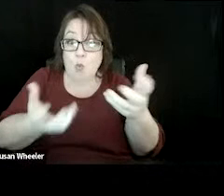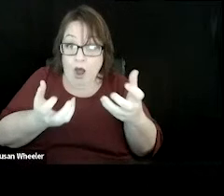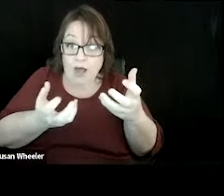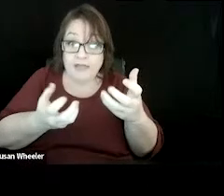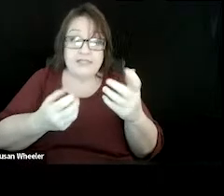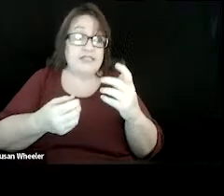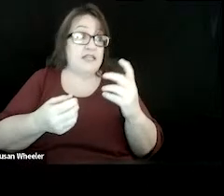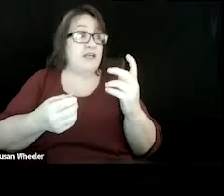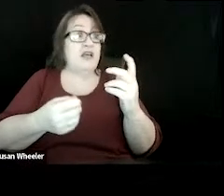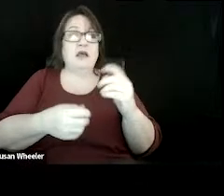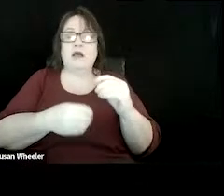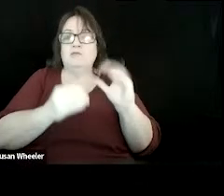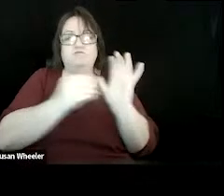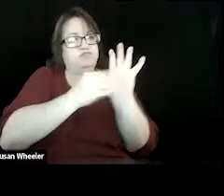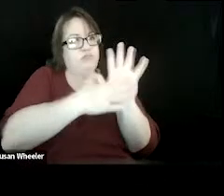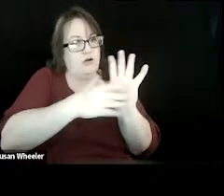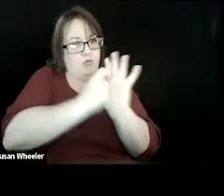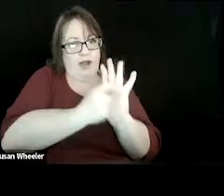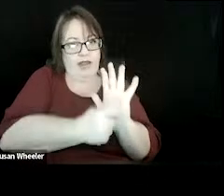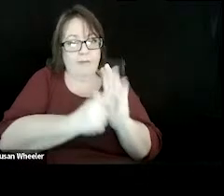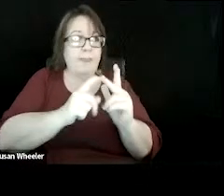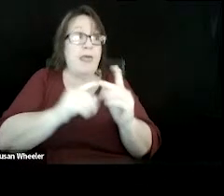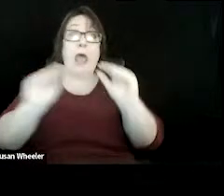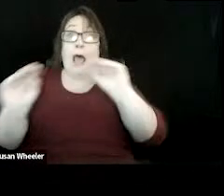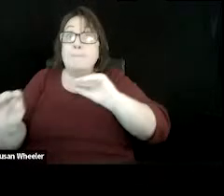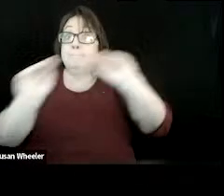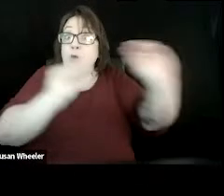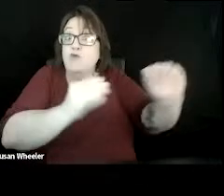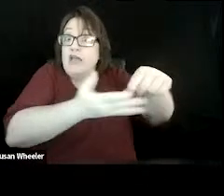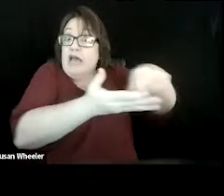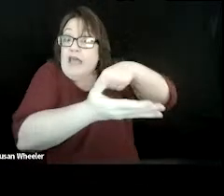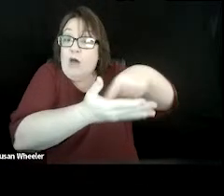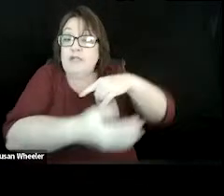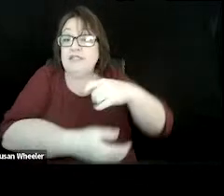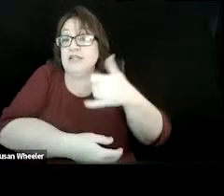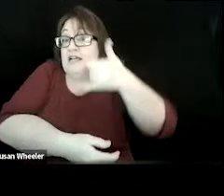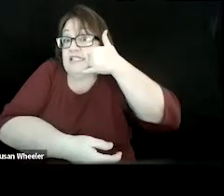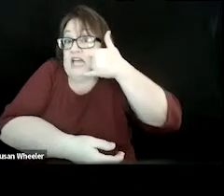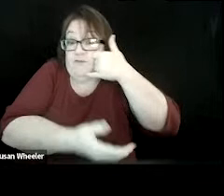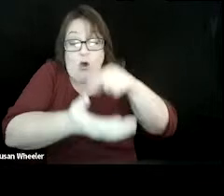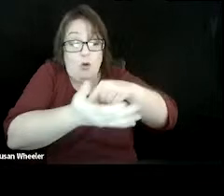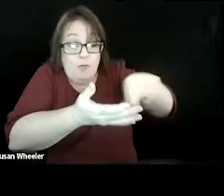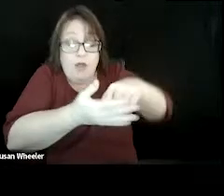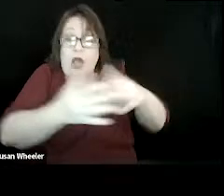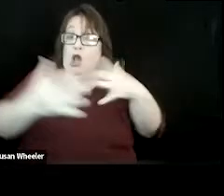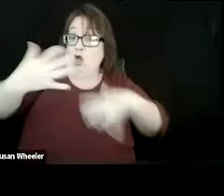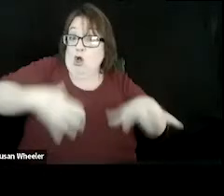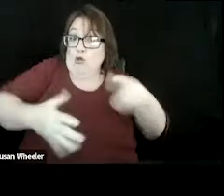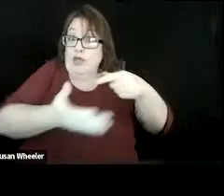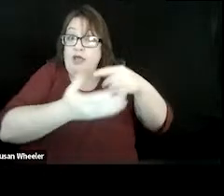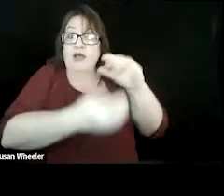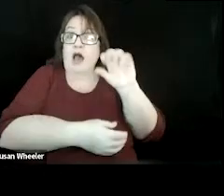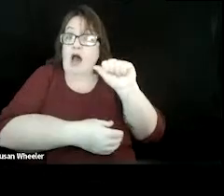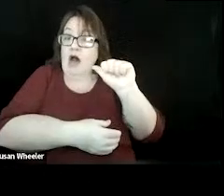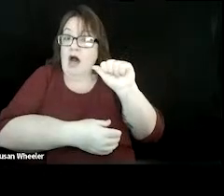a moving allowance, you know, a cell phone, different perks, clothing allowance, make sure you get those in writing